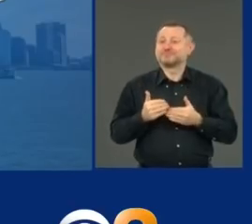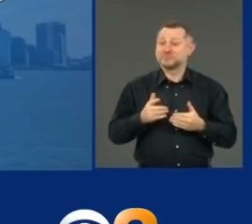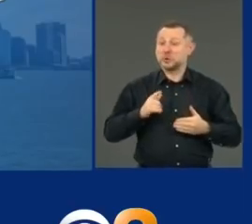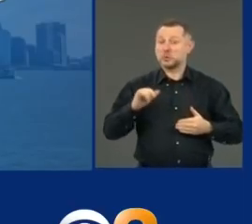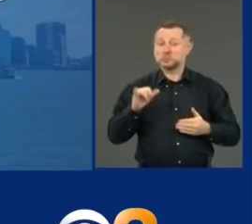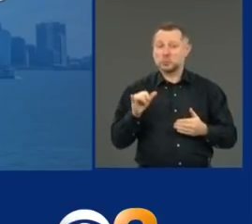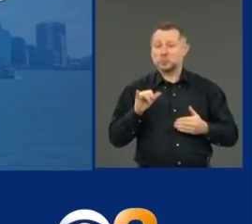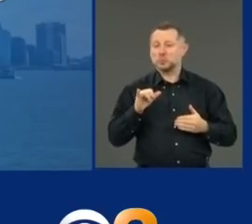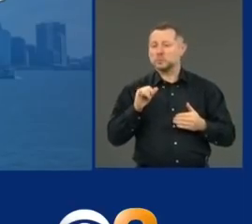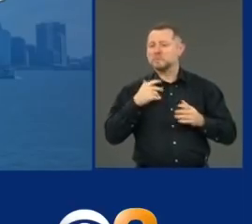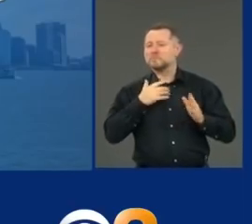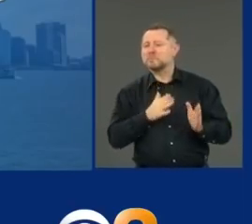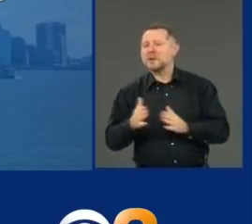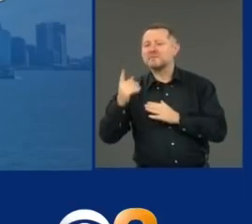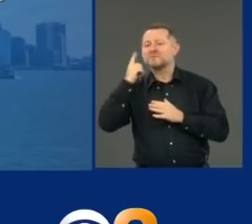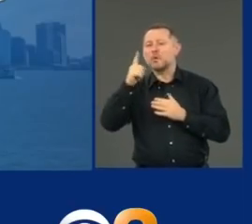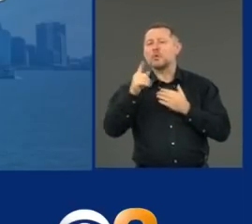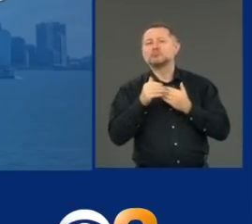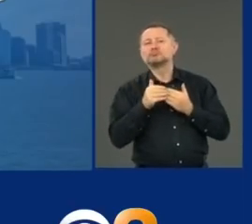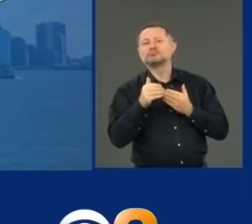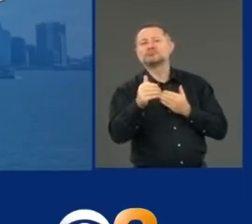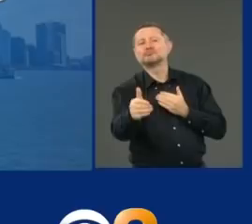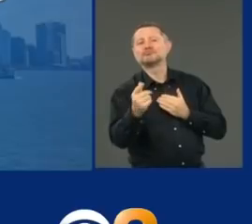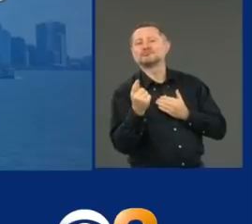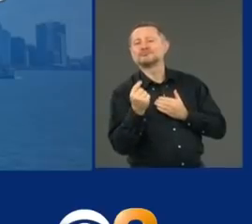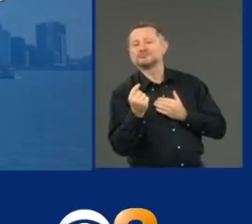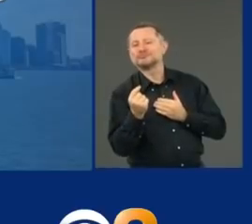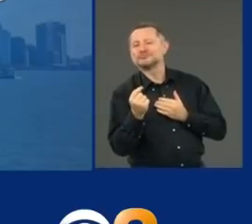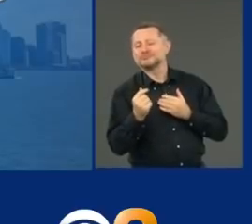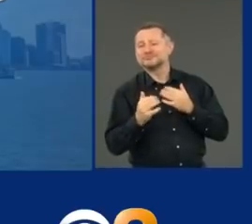BEEN TALKING ABOUT LIGHT AT THE END OF THE TUNNEL. WE ARE DEALING WITH IT TODAY